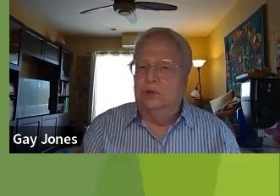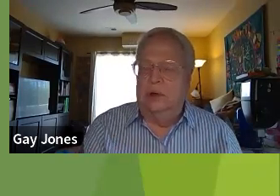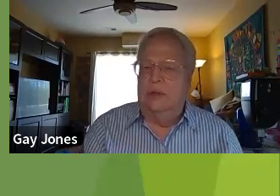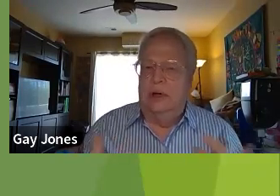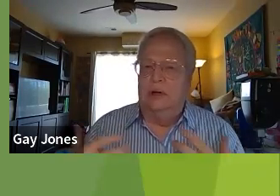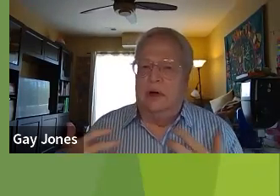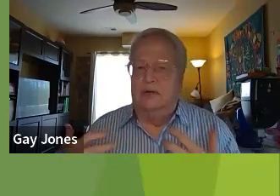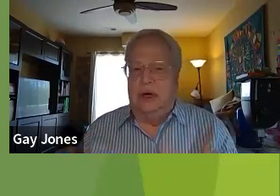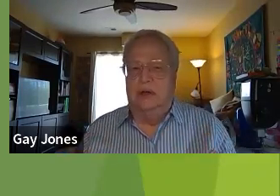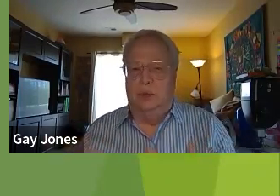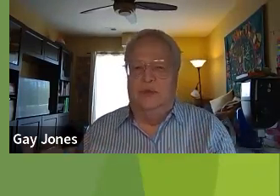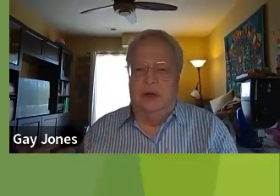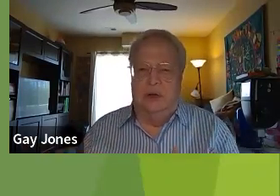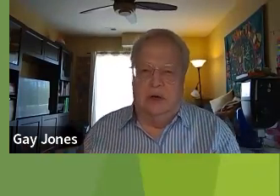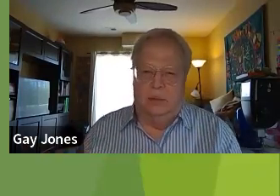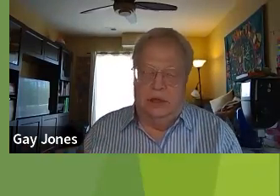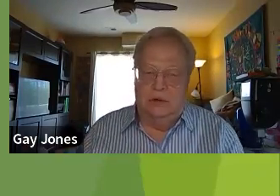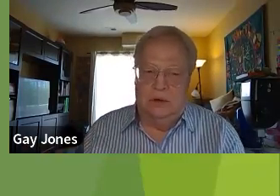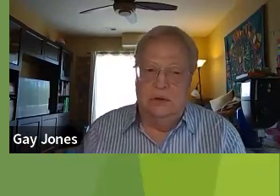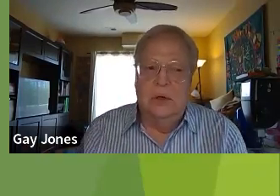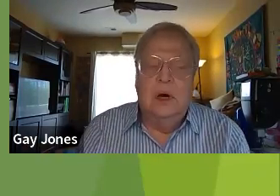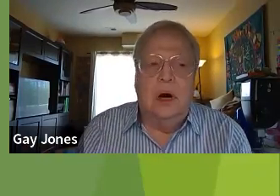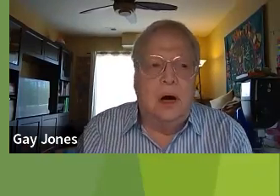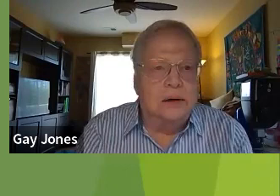traditionally think of as providing accommodations.